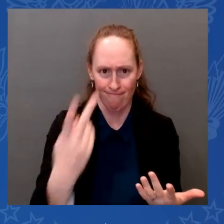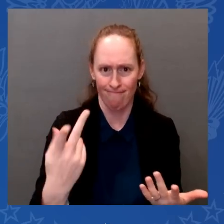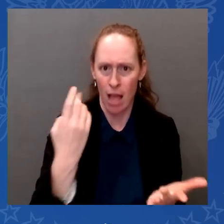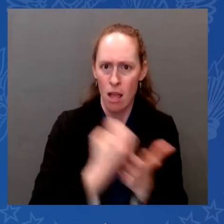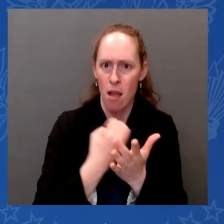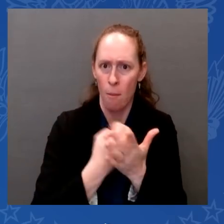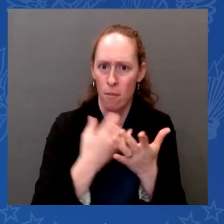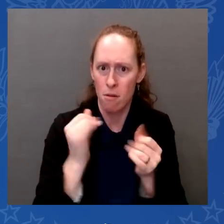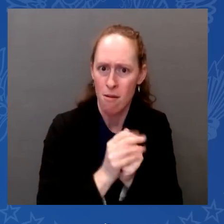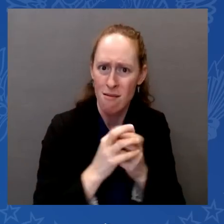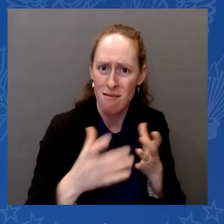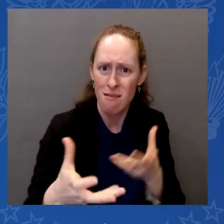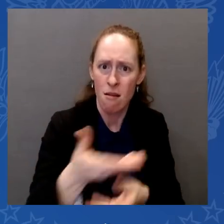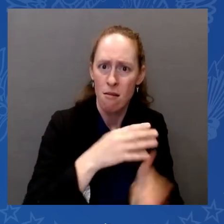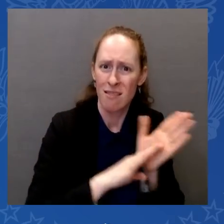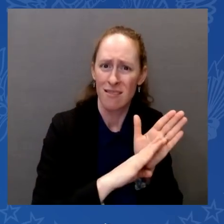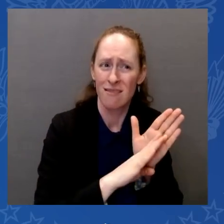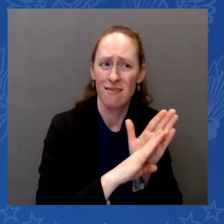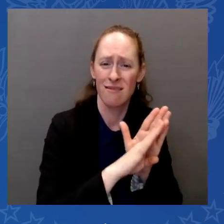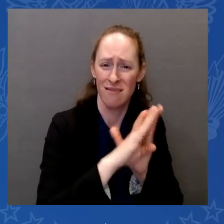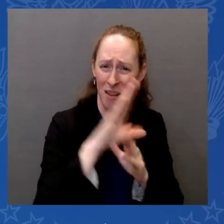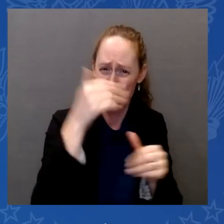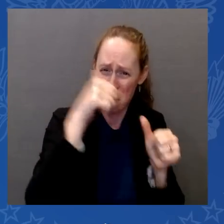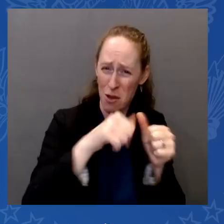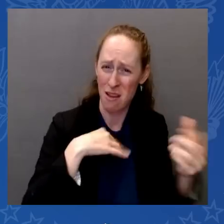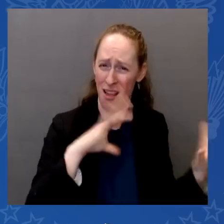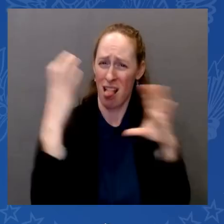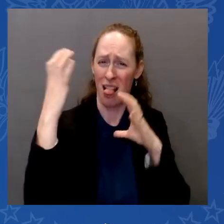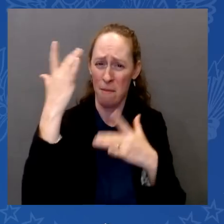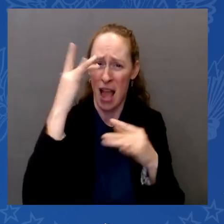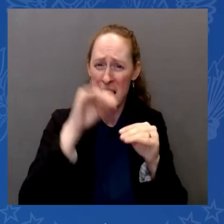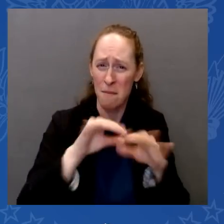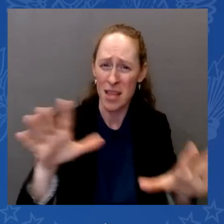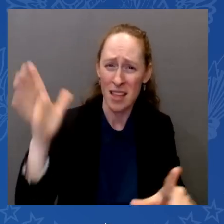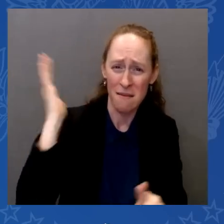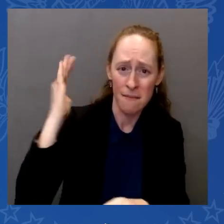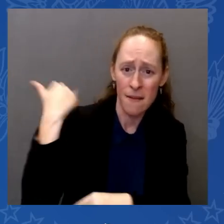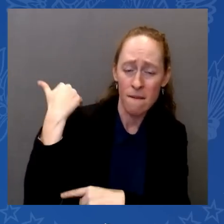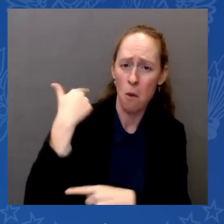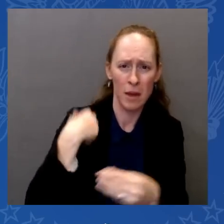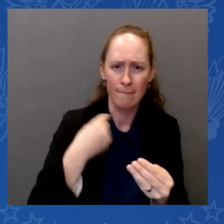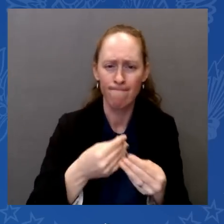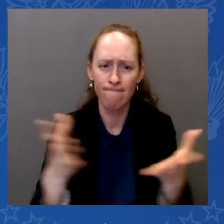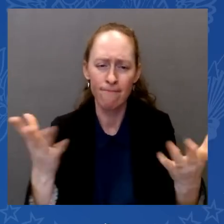And I hope, God forbid -- I say "once-in-a-lifetime," and that gets me to another issue. We need more funding for this.